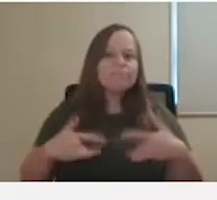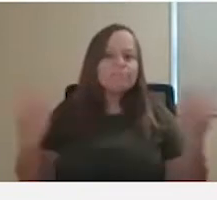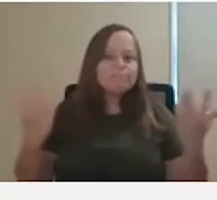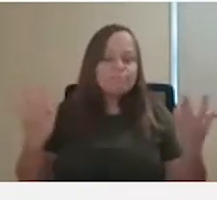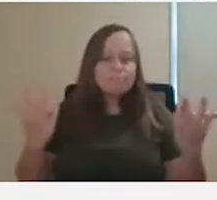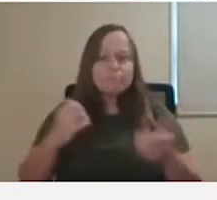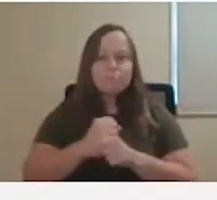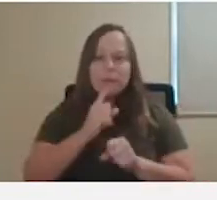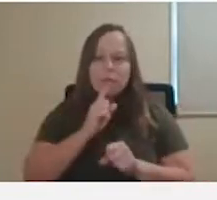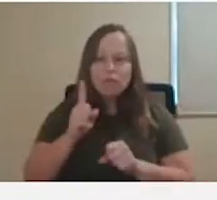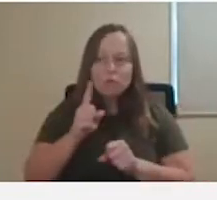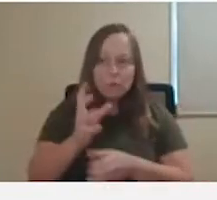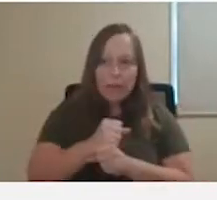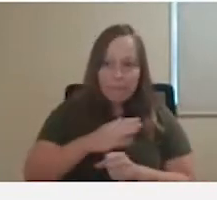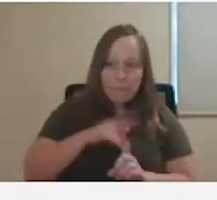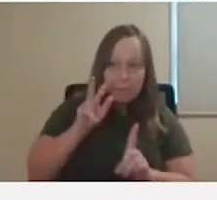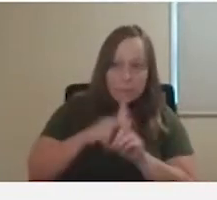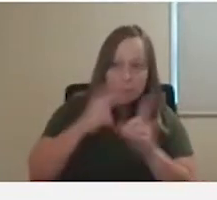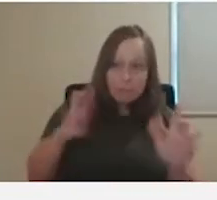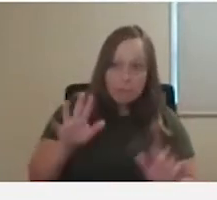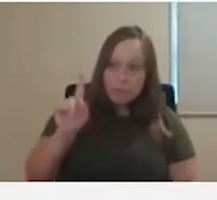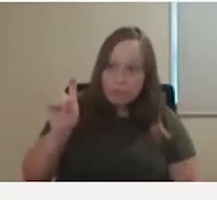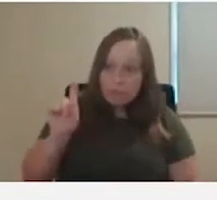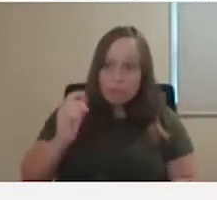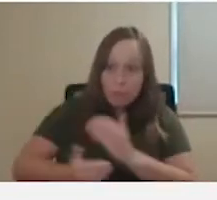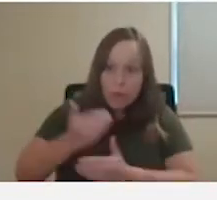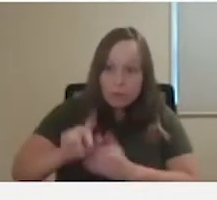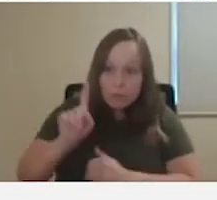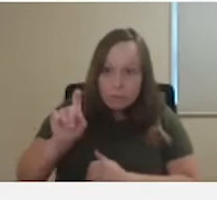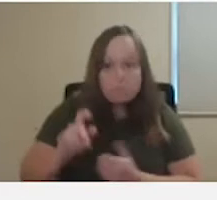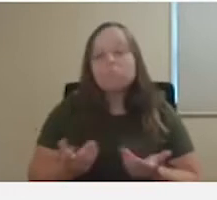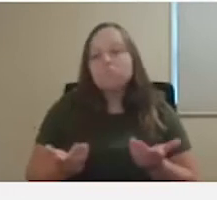received your application and that they're processing it.